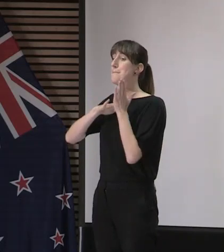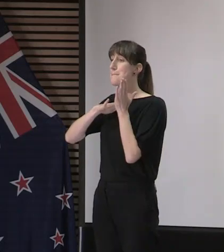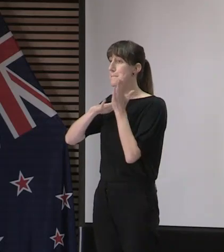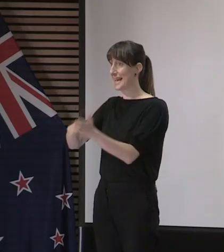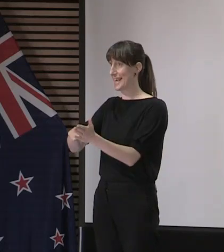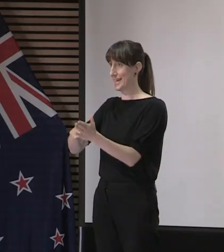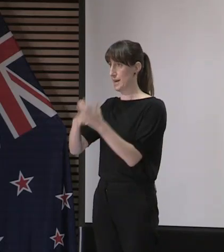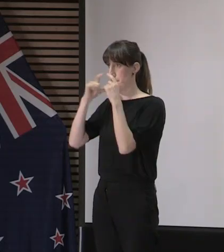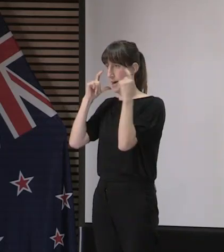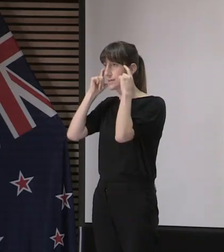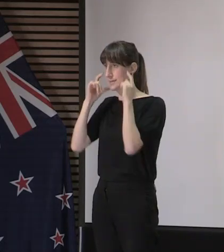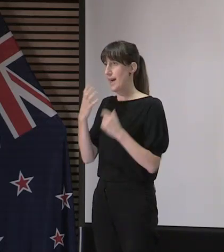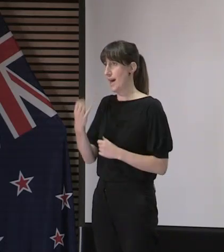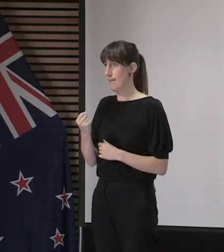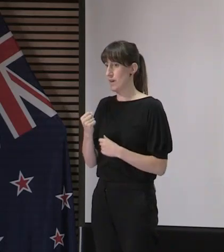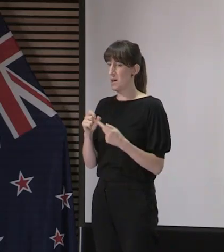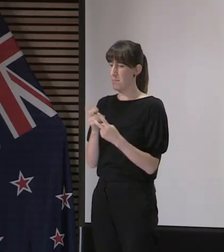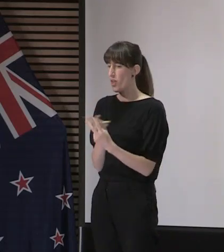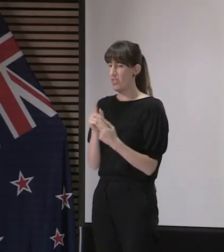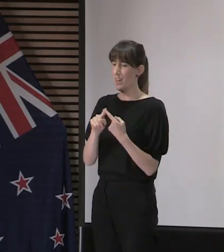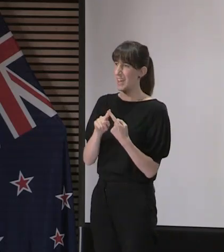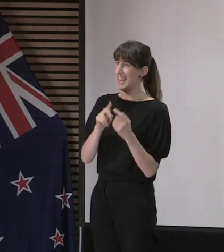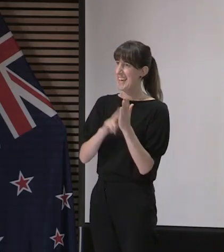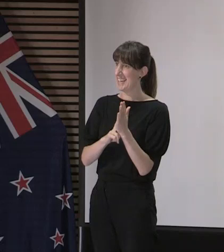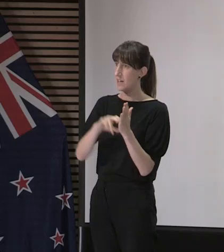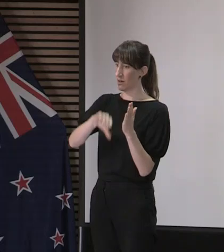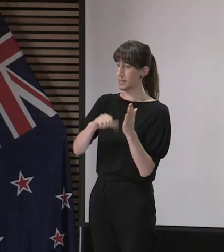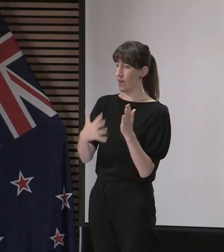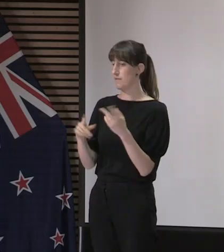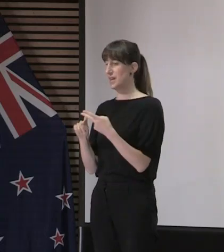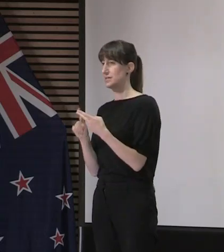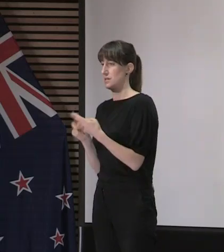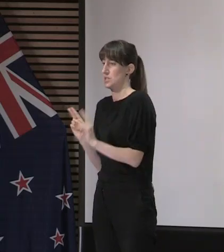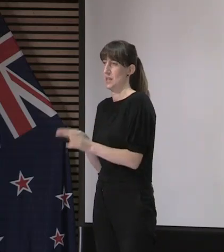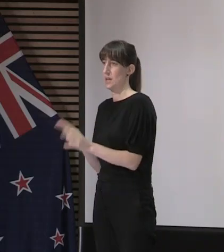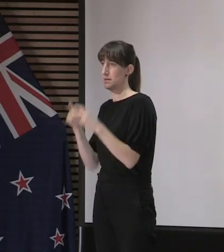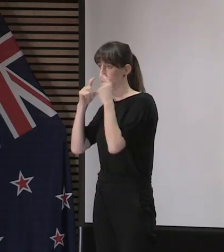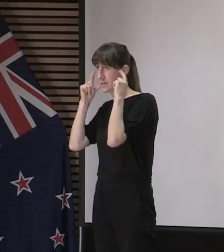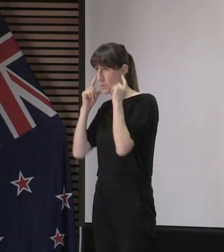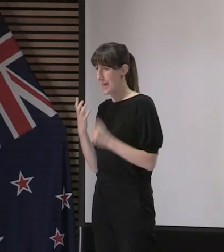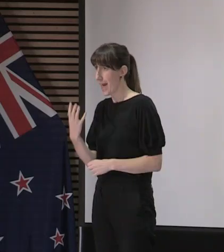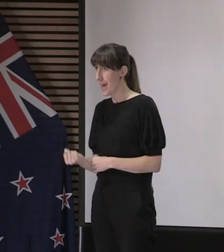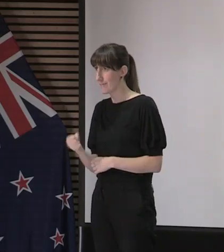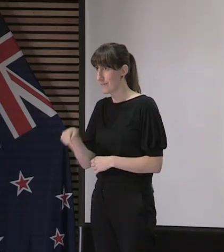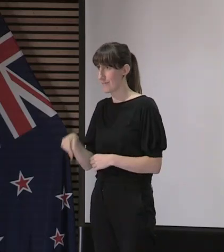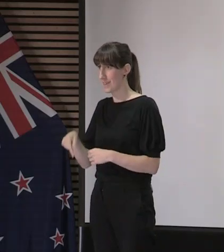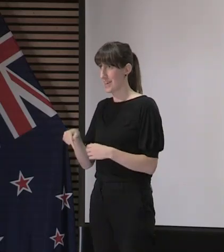a lesson, I think. We have got 29 million masks in the